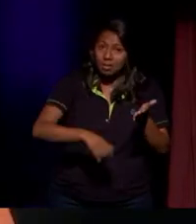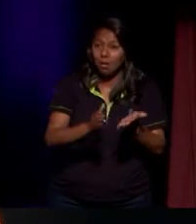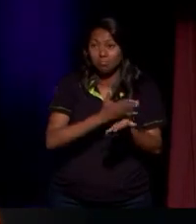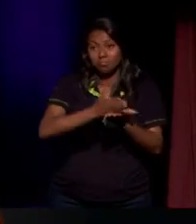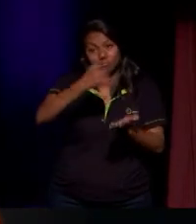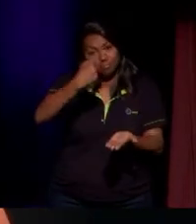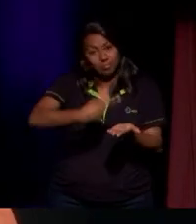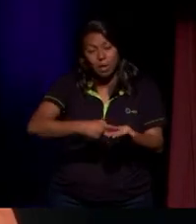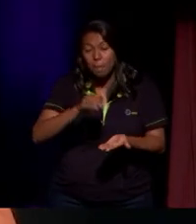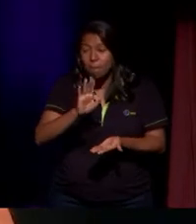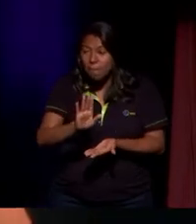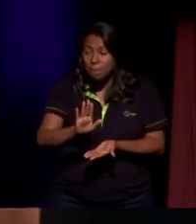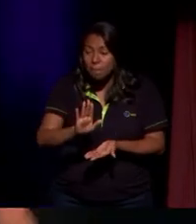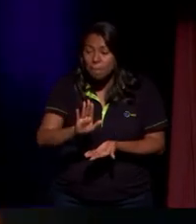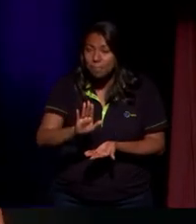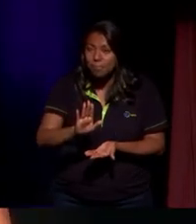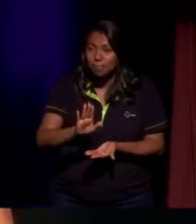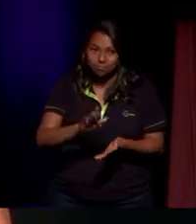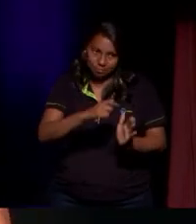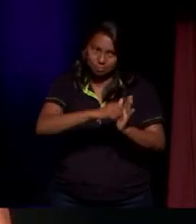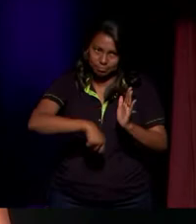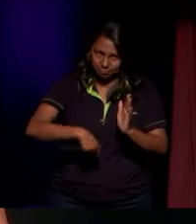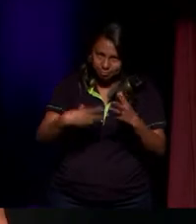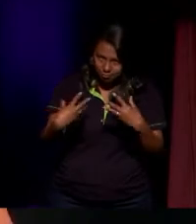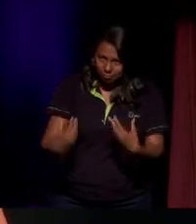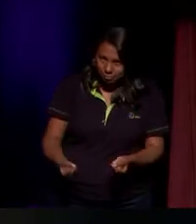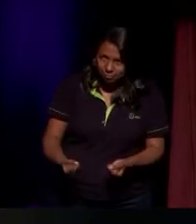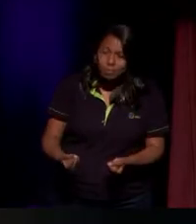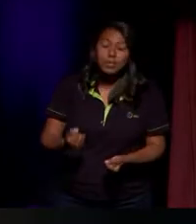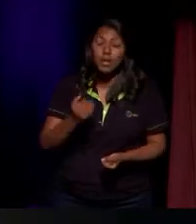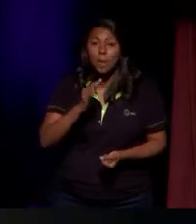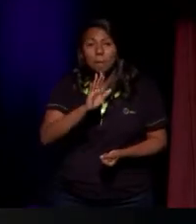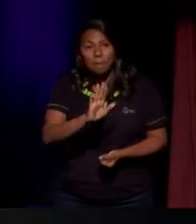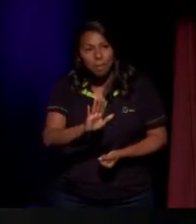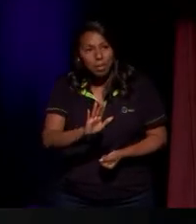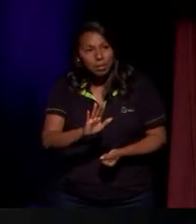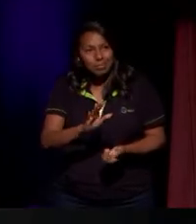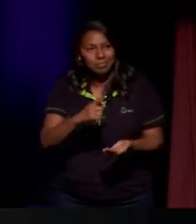but they sign, but these treaties do not come true.